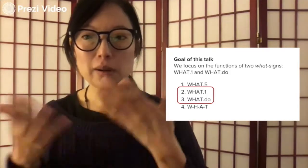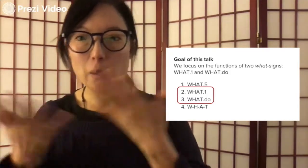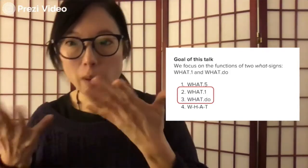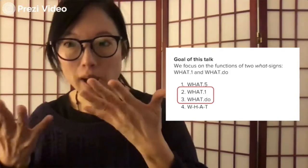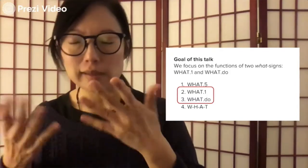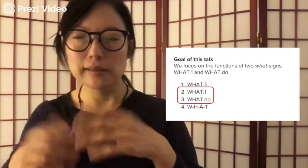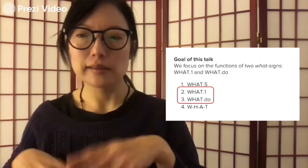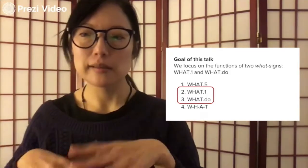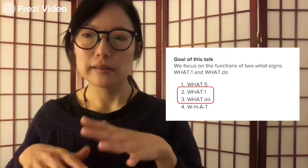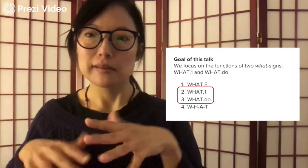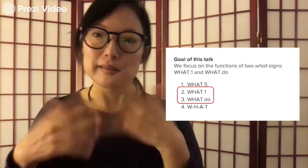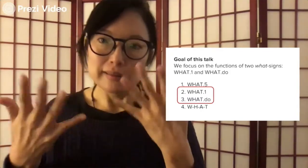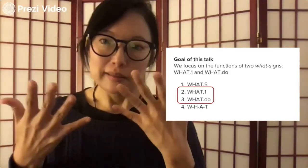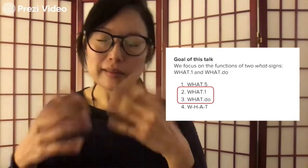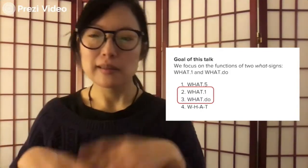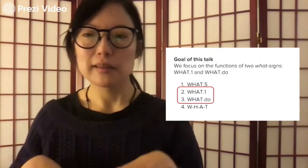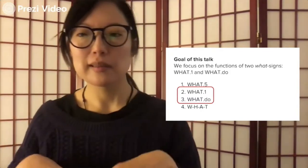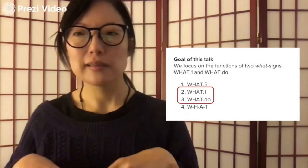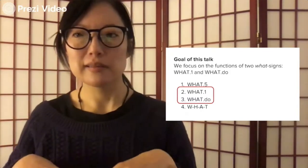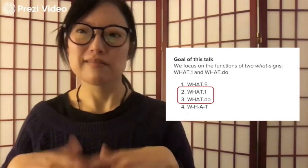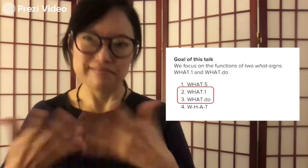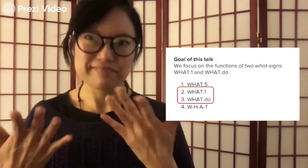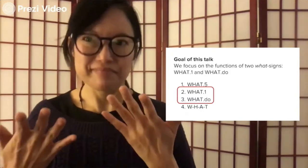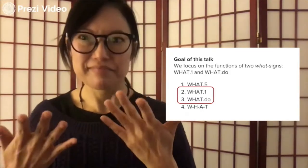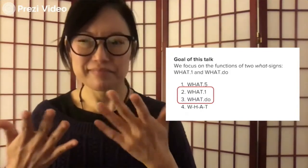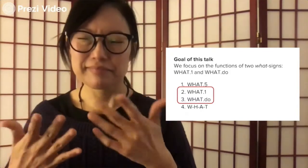with sideways movement, or the one like you're holding up your